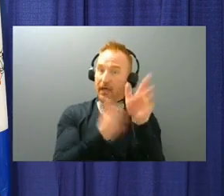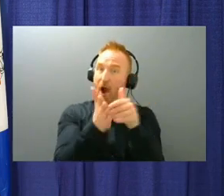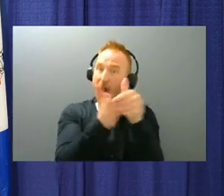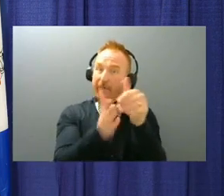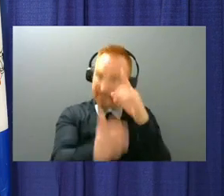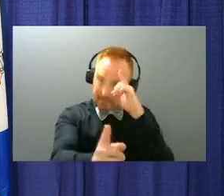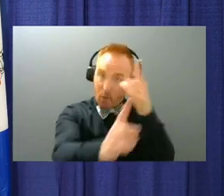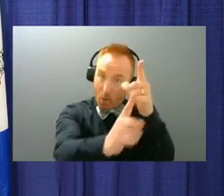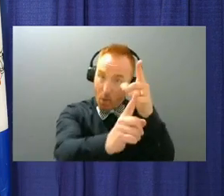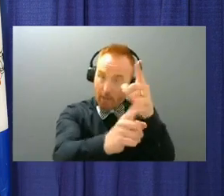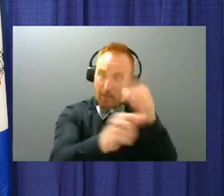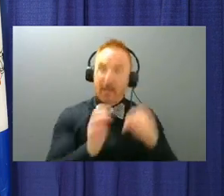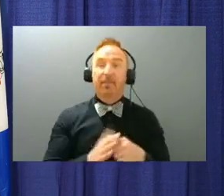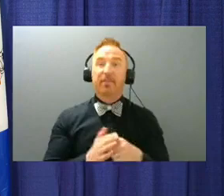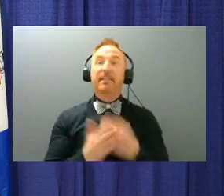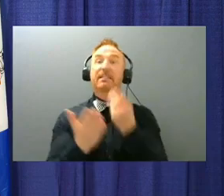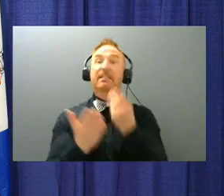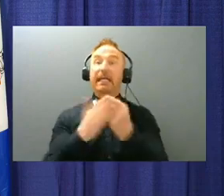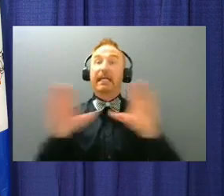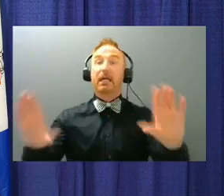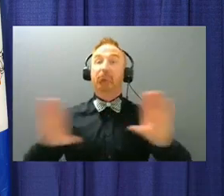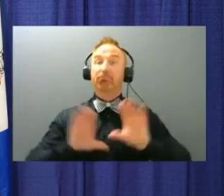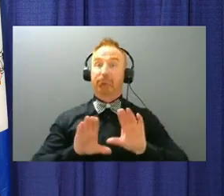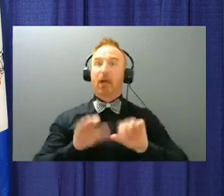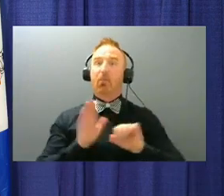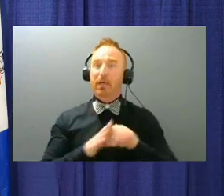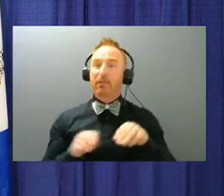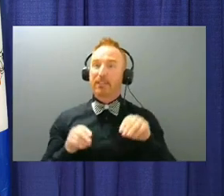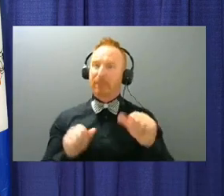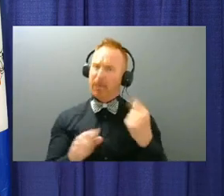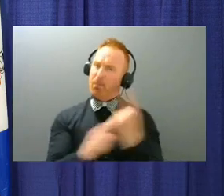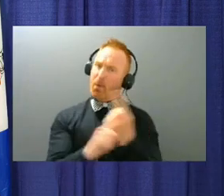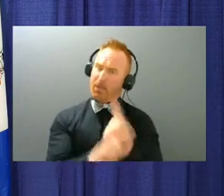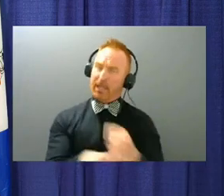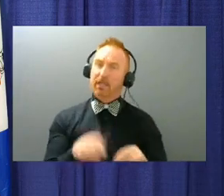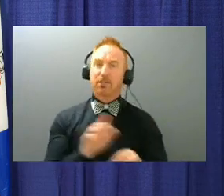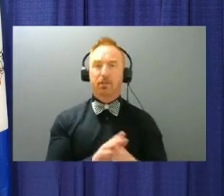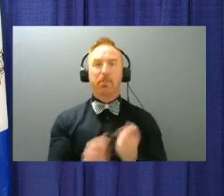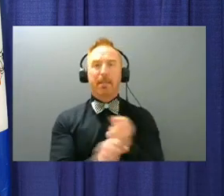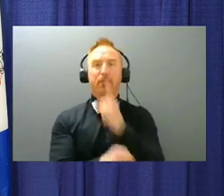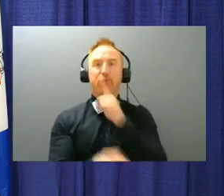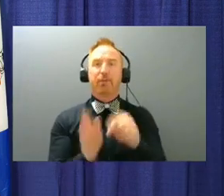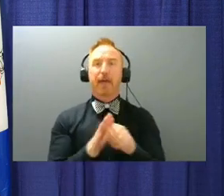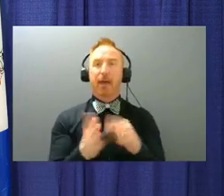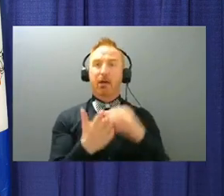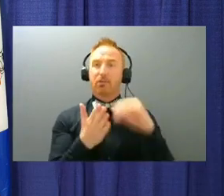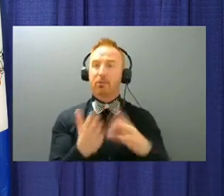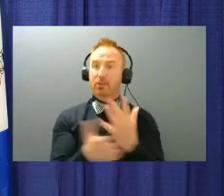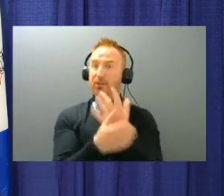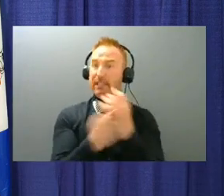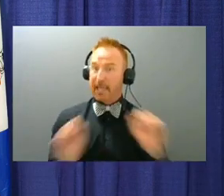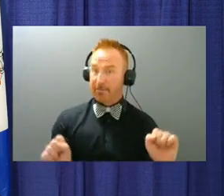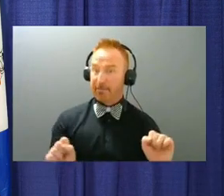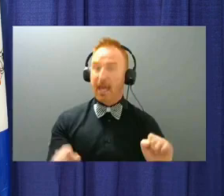possibly can, we will make sure this money is well spent to increase, and continue to focus in on the safety of our students